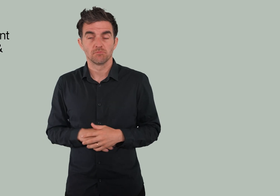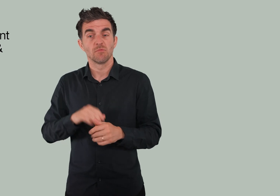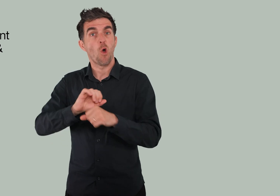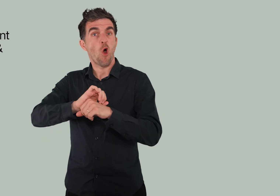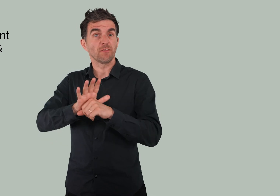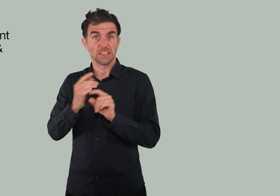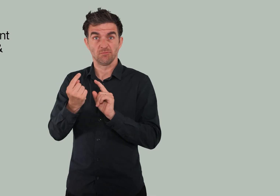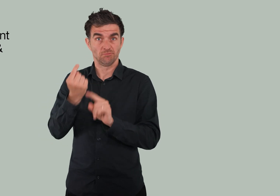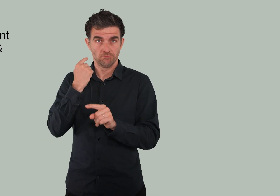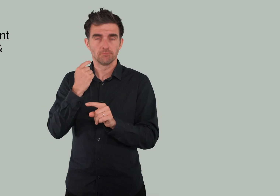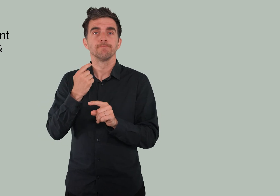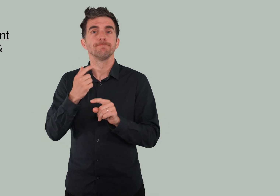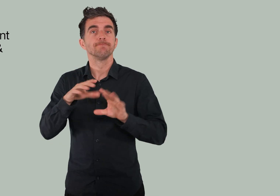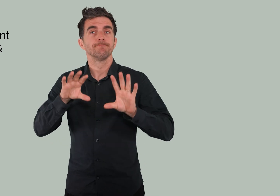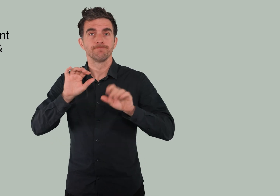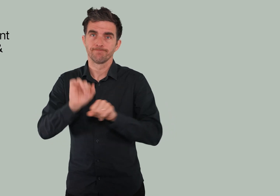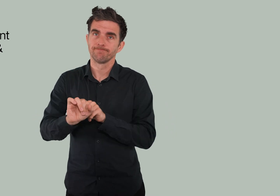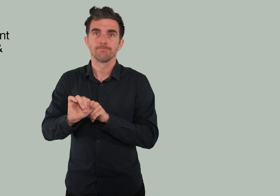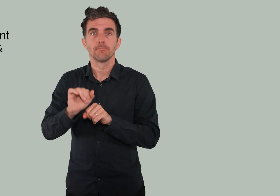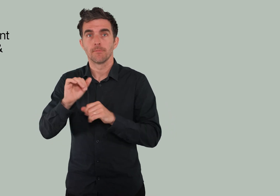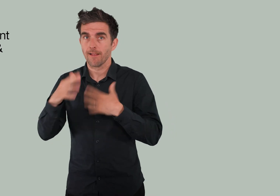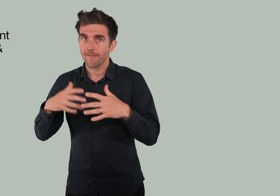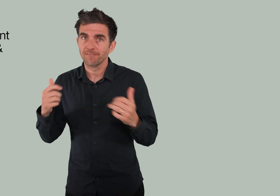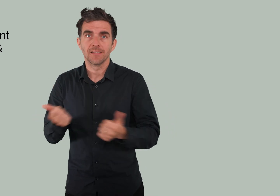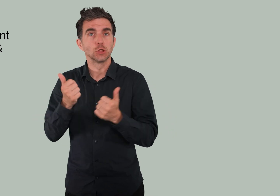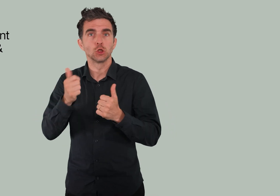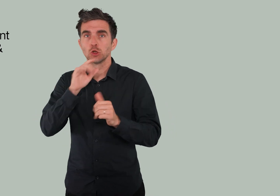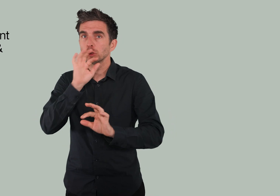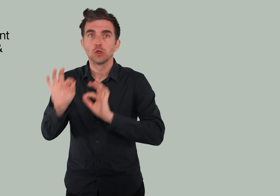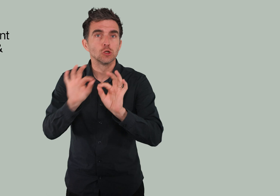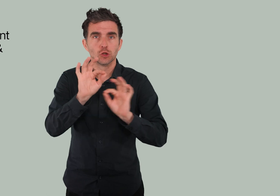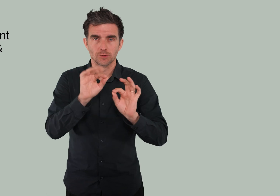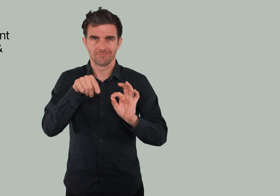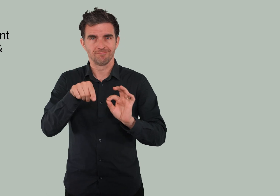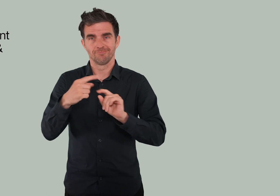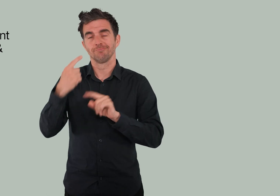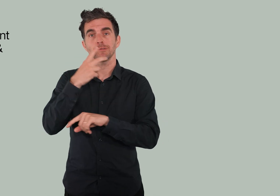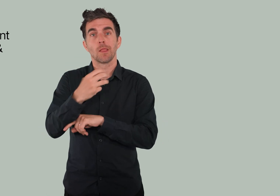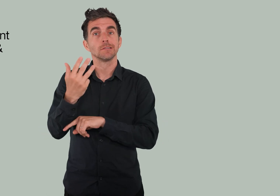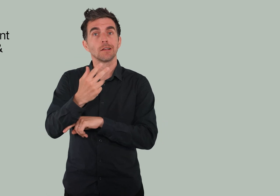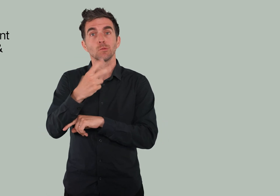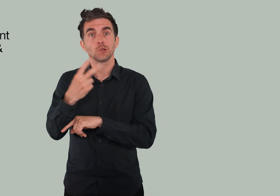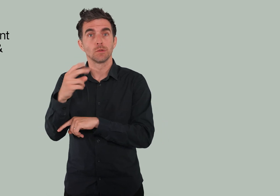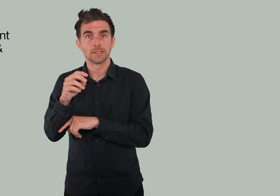COVID-19 prevented the completion of fieldwork for the Customer Experience Survey 2019/20,